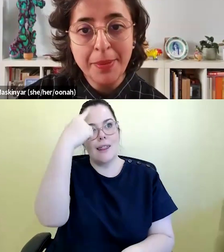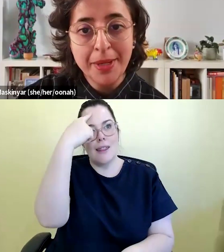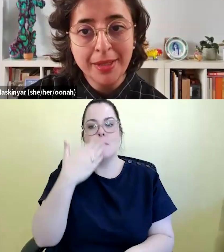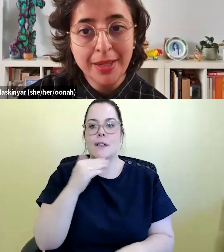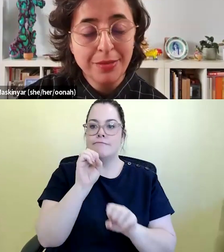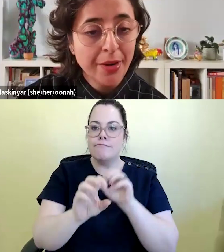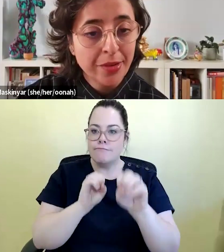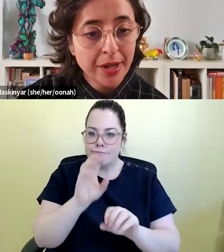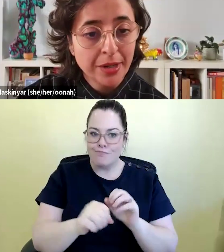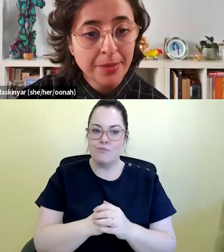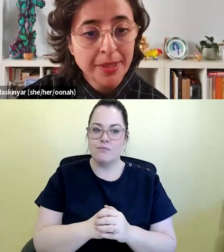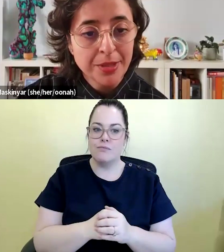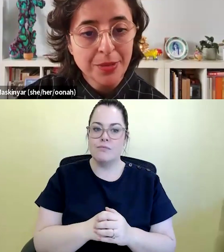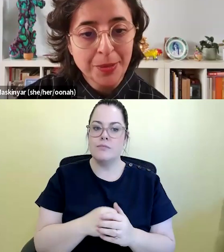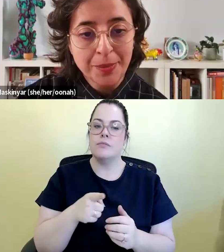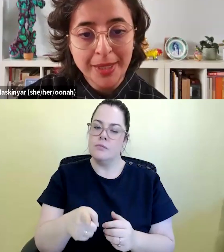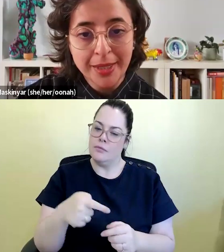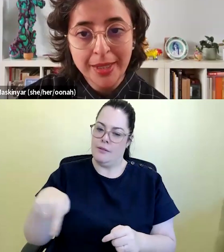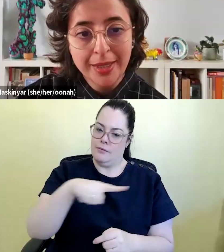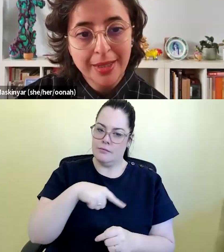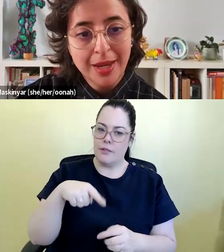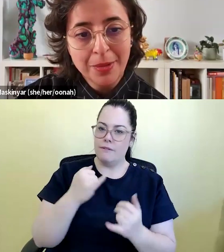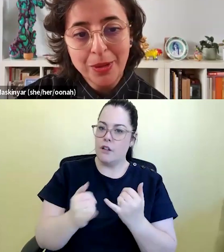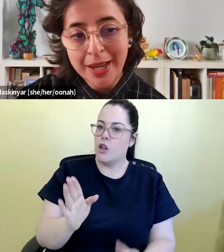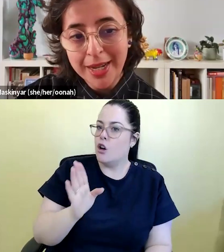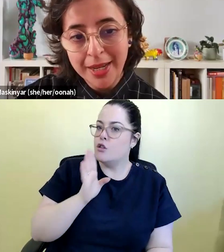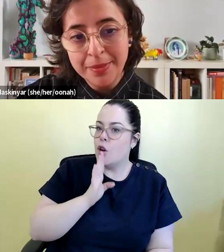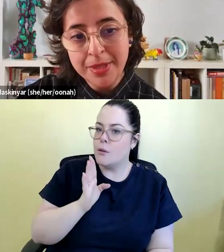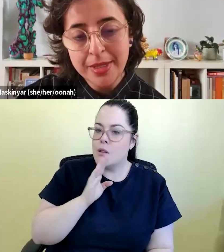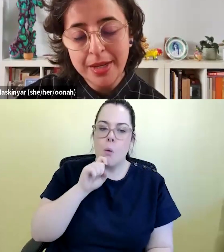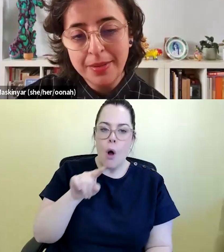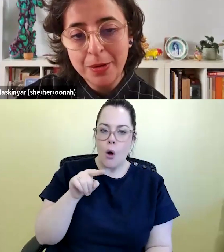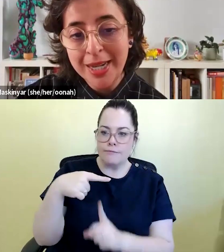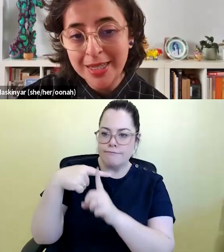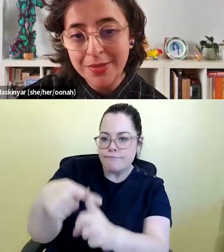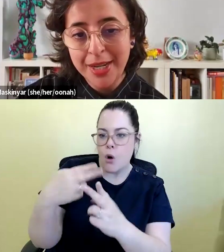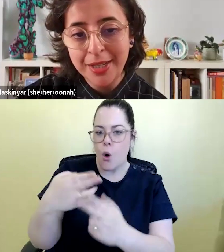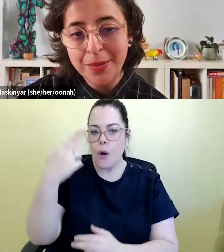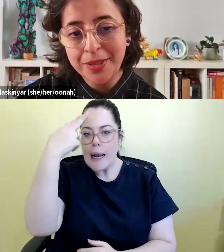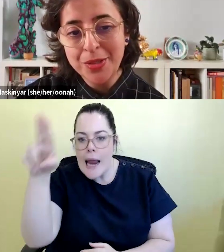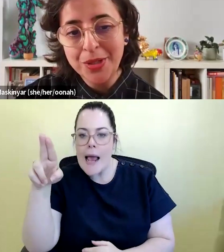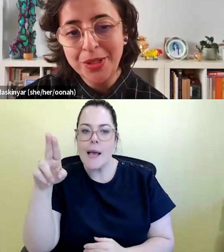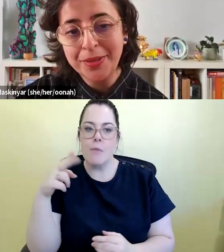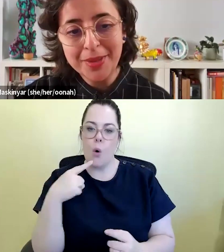keeping it very anonymous, so we won't be calling out names or identifying anyone. So